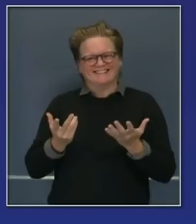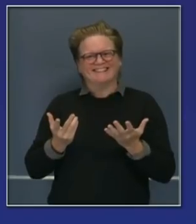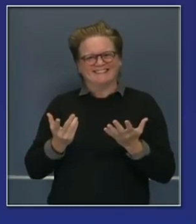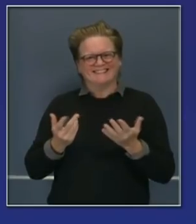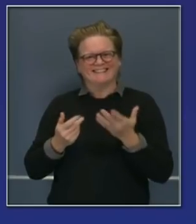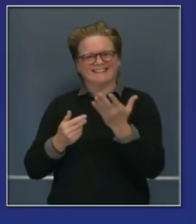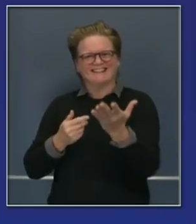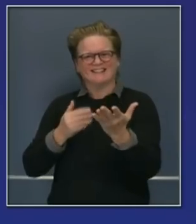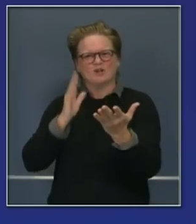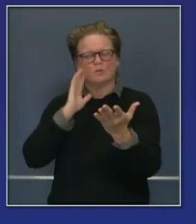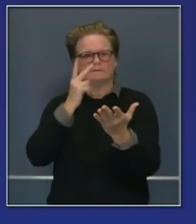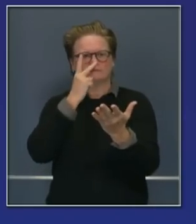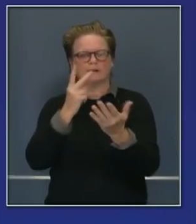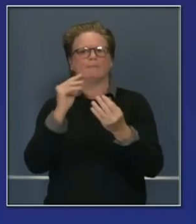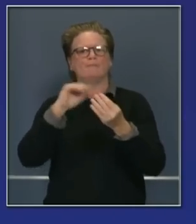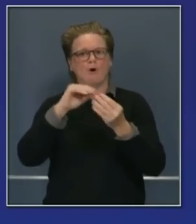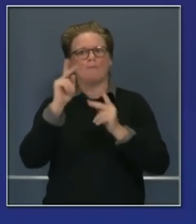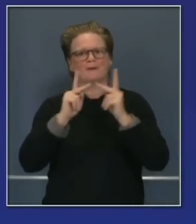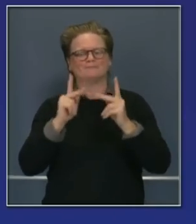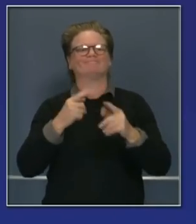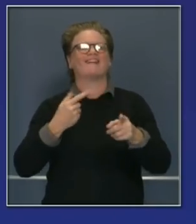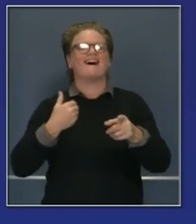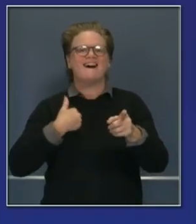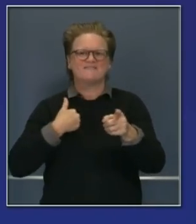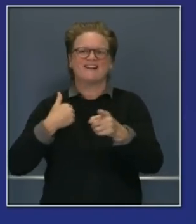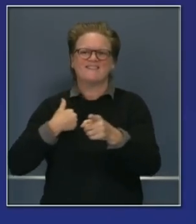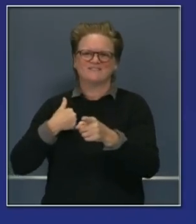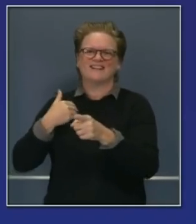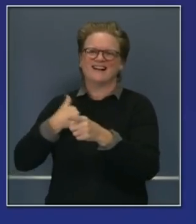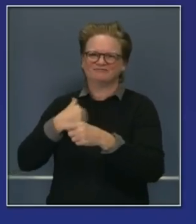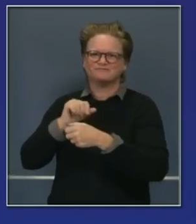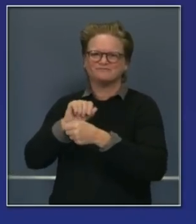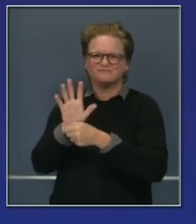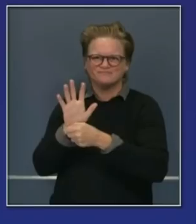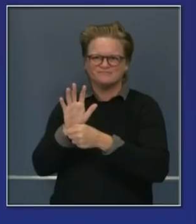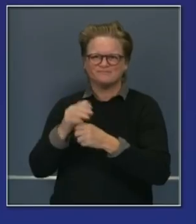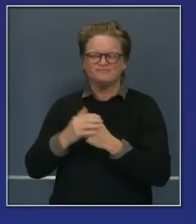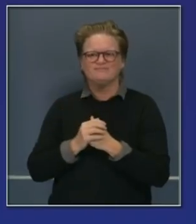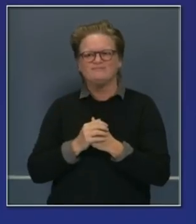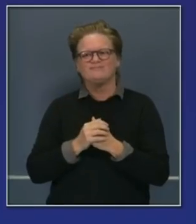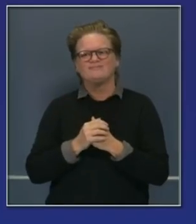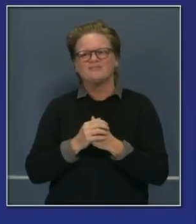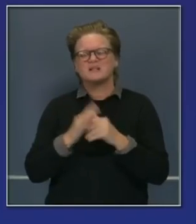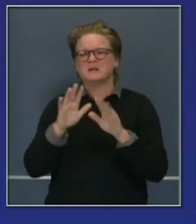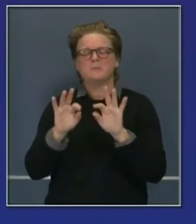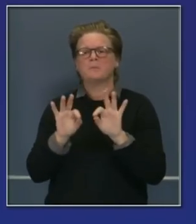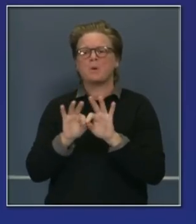THIS LEVEL, WE ANTICIPATE SEEING MORE CASES BUT IT IS THE POSITIVITY RATE THAT WE TRACK